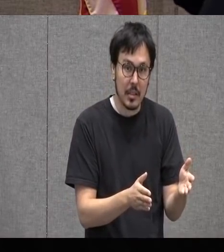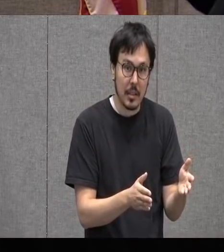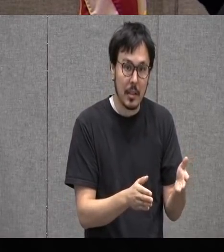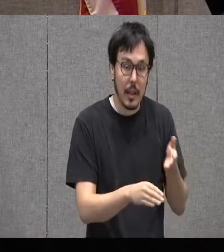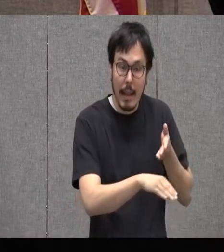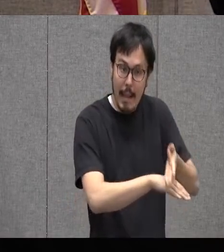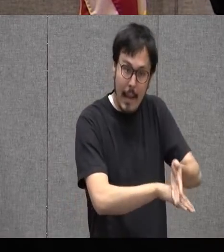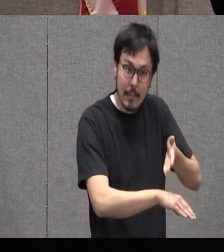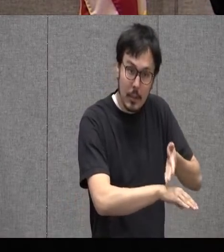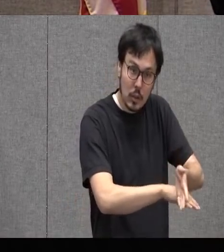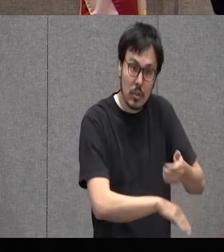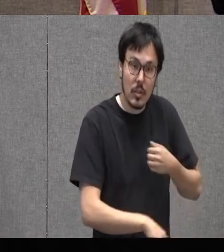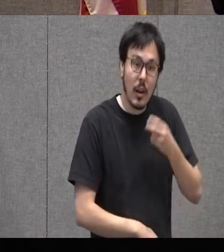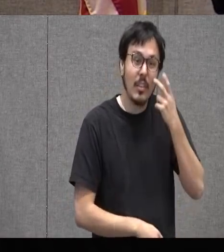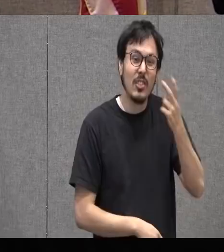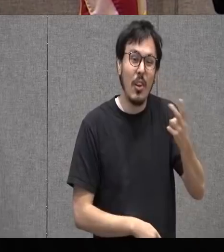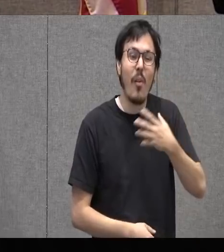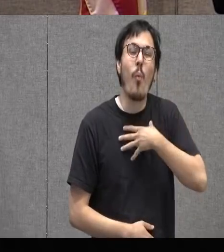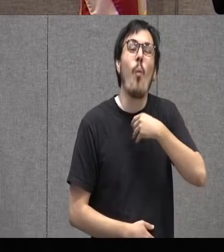I saw a white liquid.